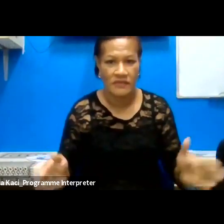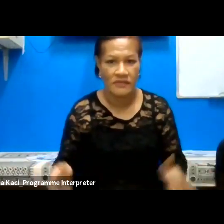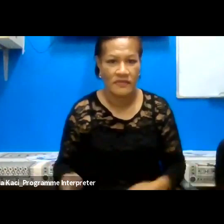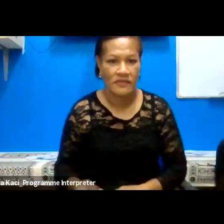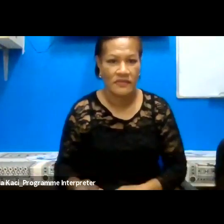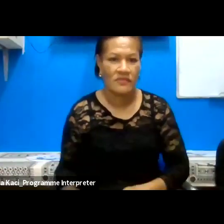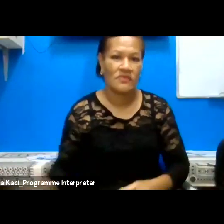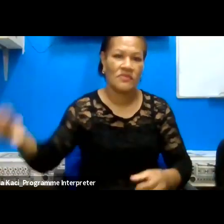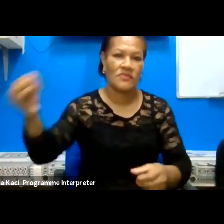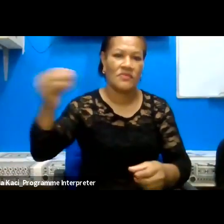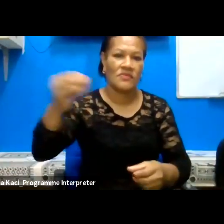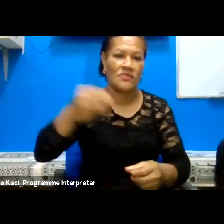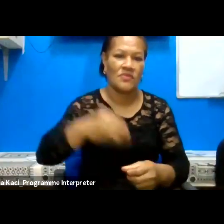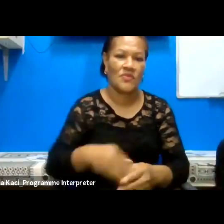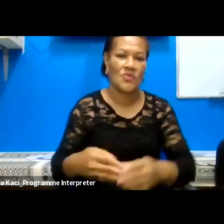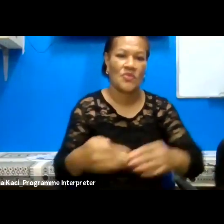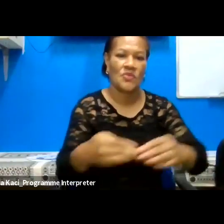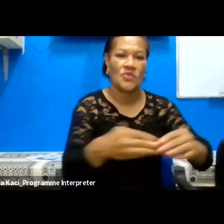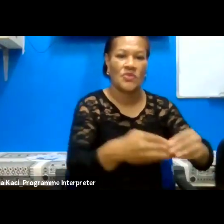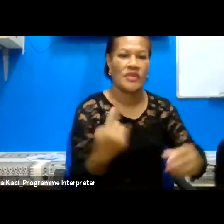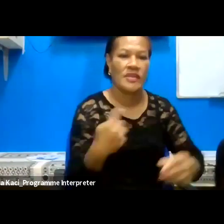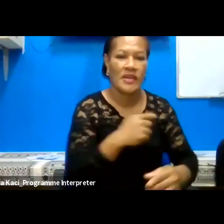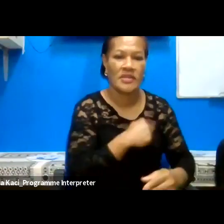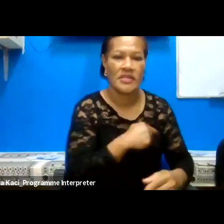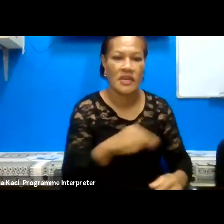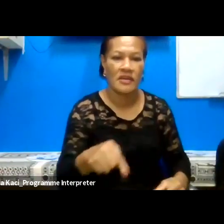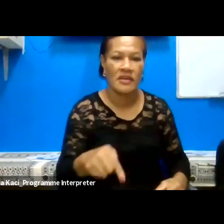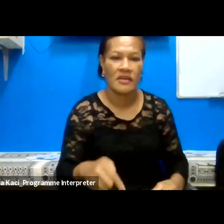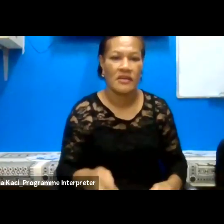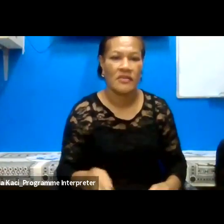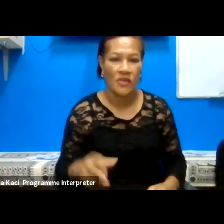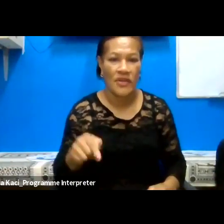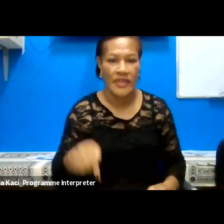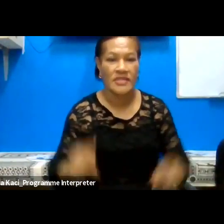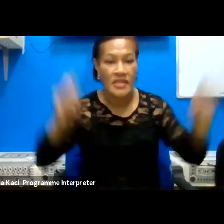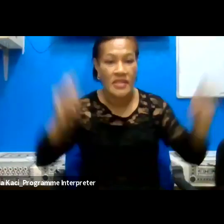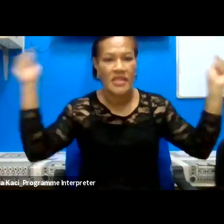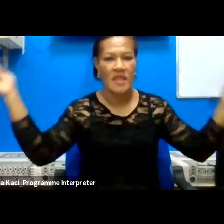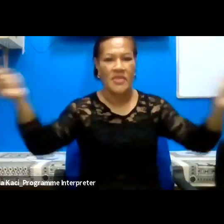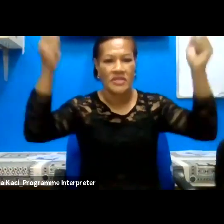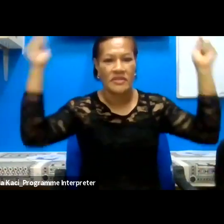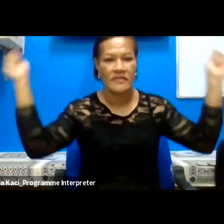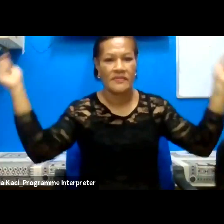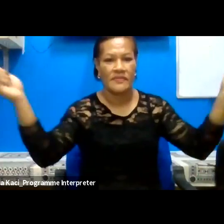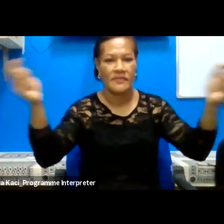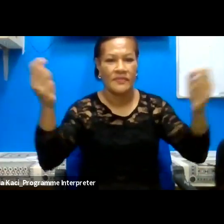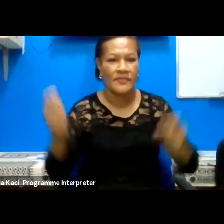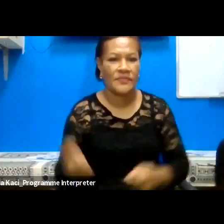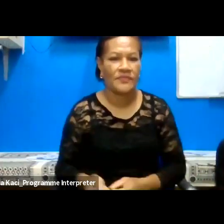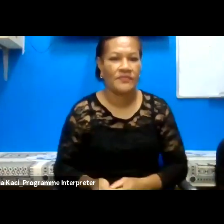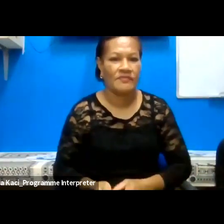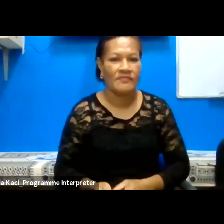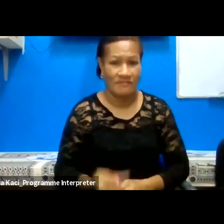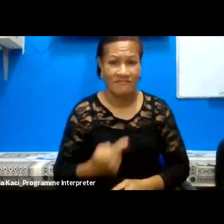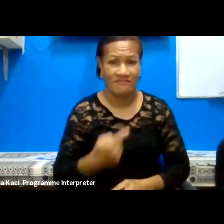and uh on the same note, I shall now welcome our guest